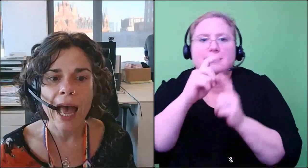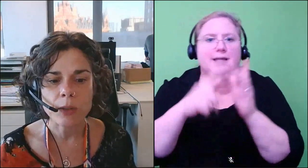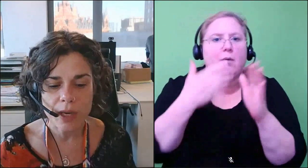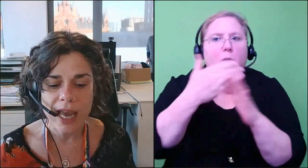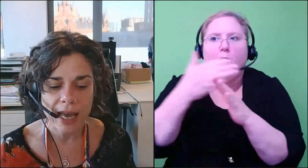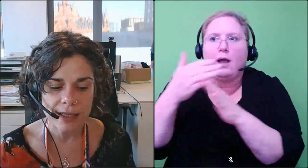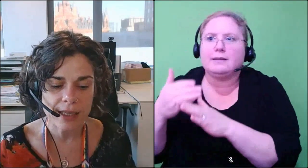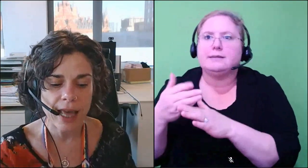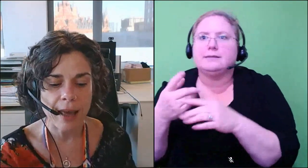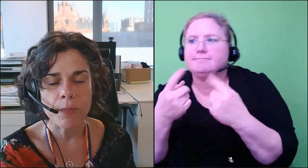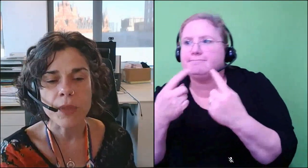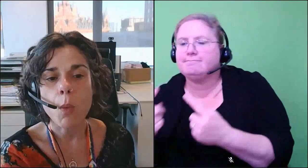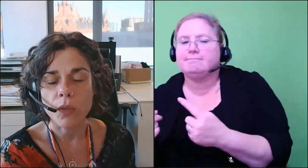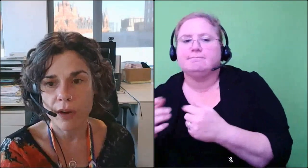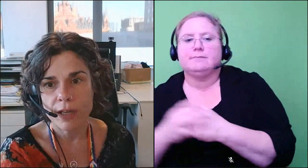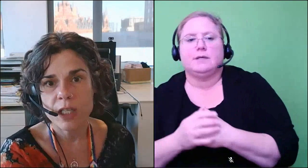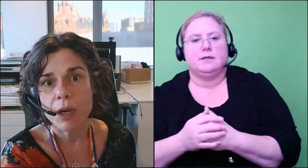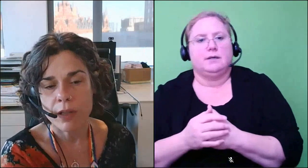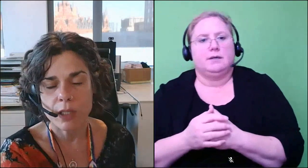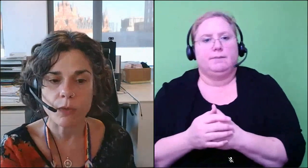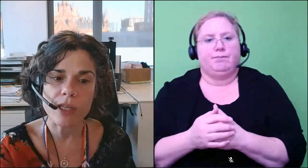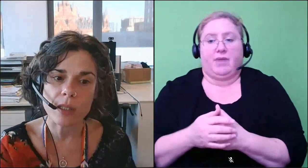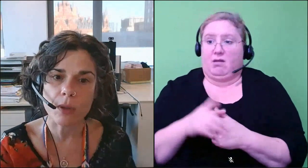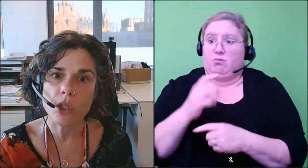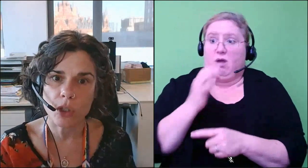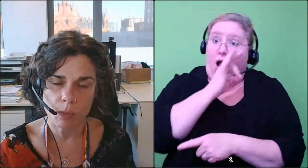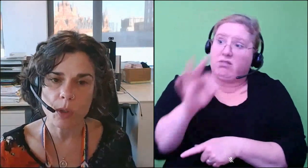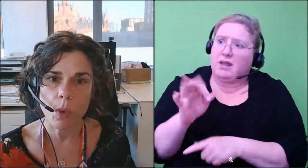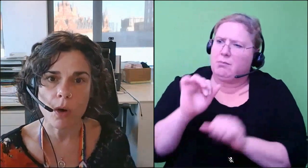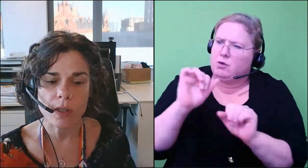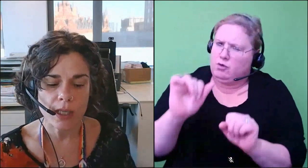and we asked them what their experience of reasonable adjustments was.